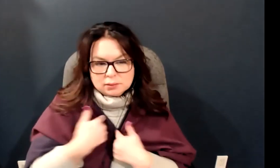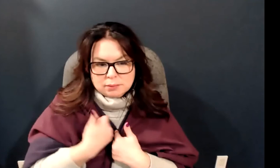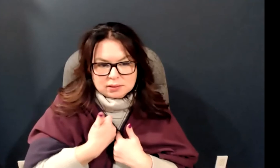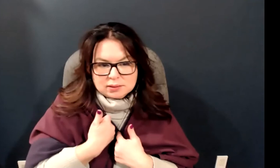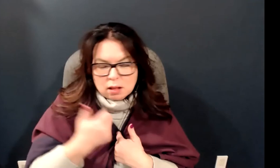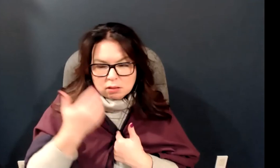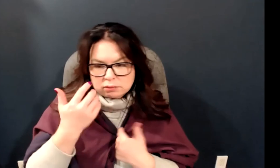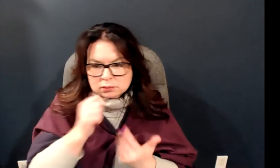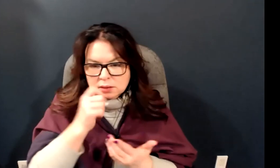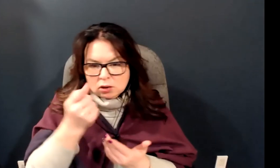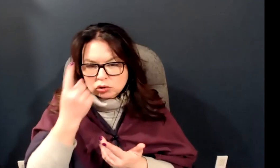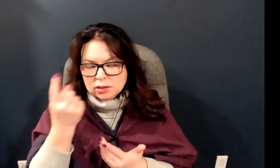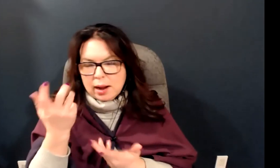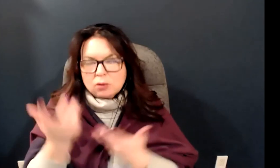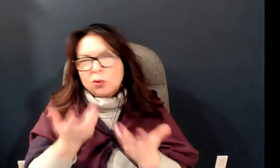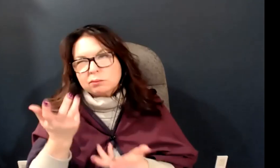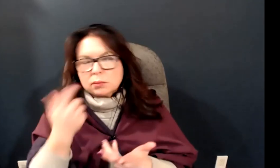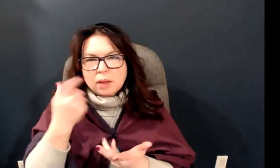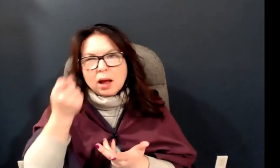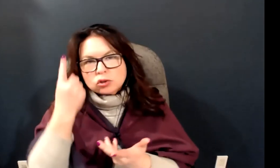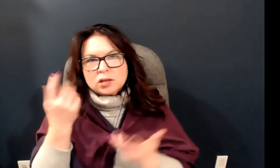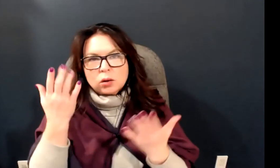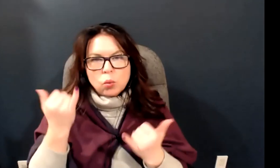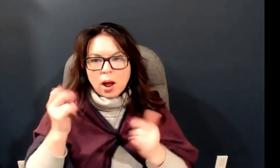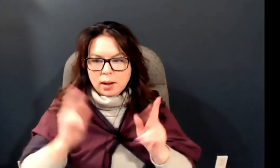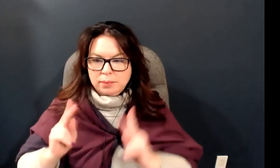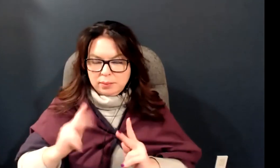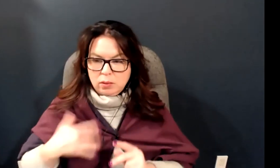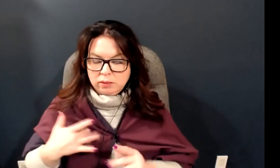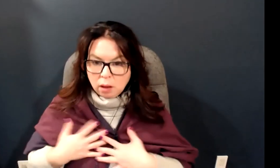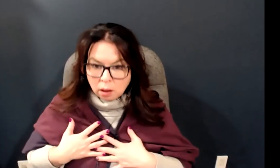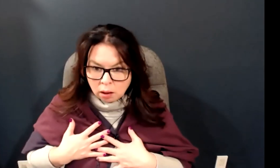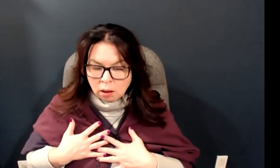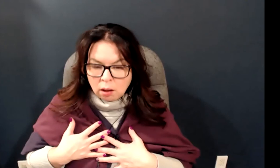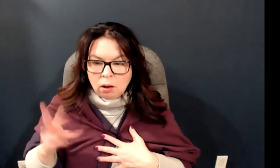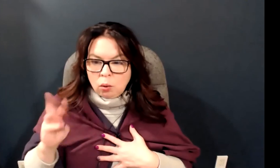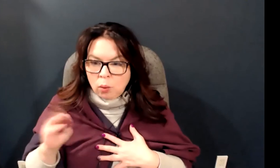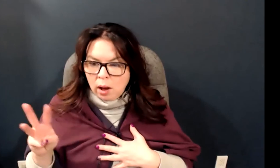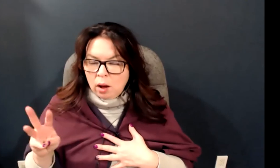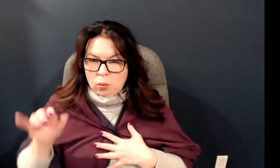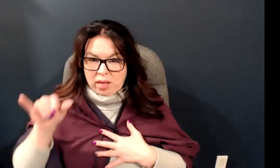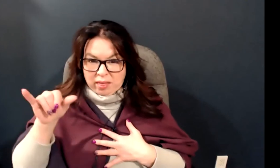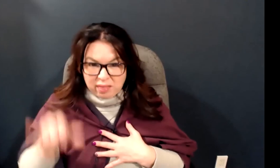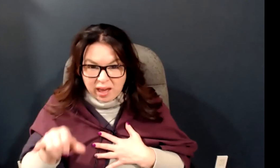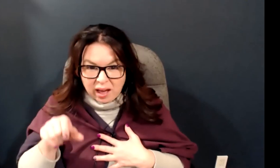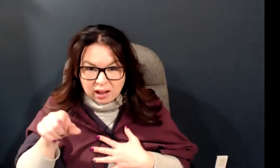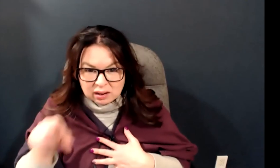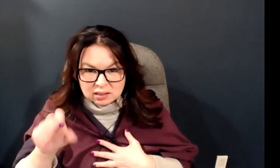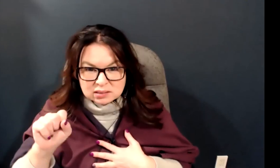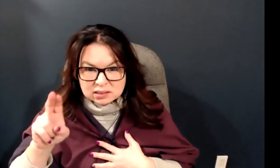in what I see, it, it takes me forever and it's gotten worse ever since we've had the